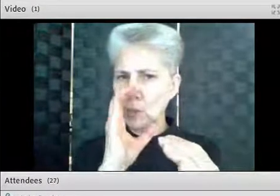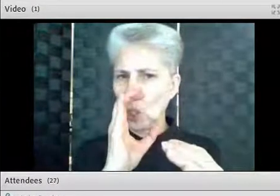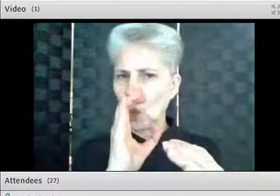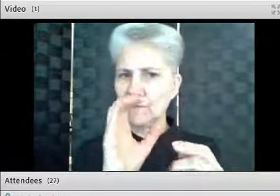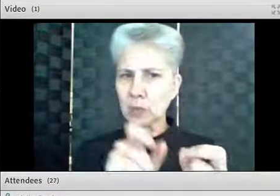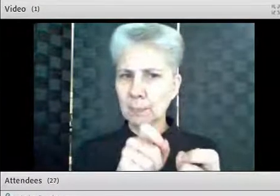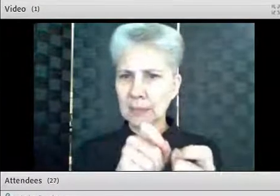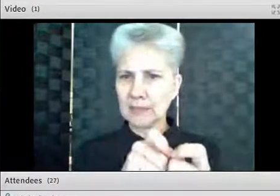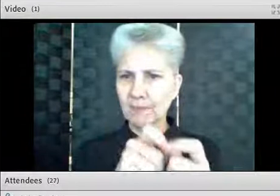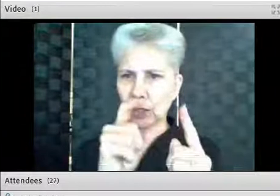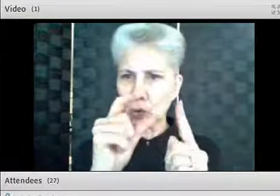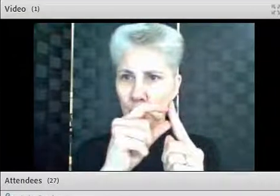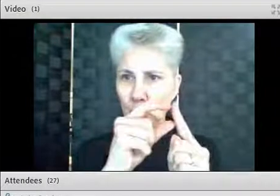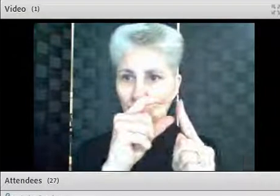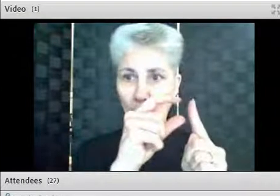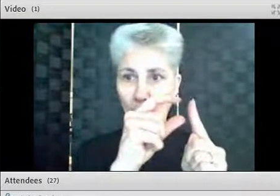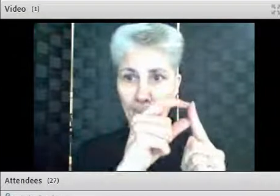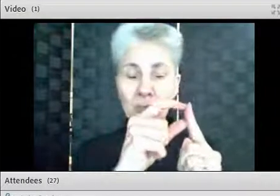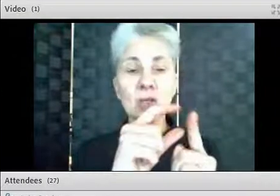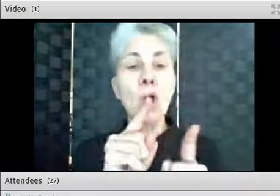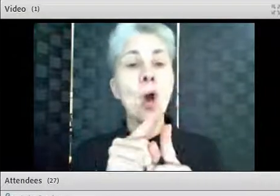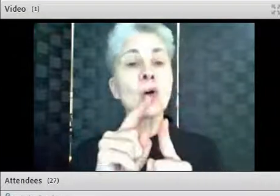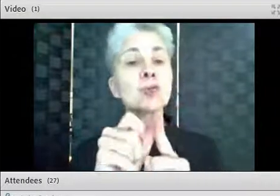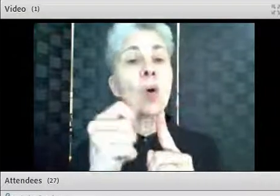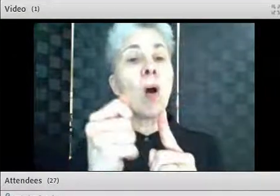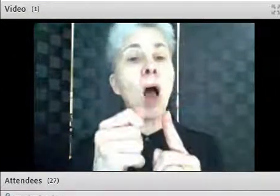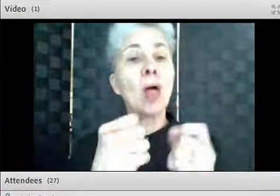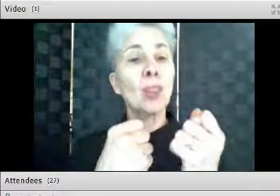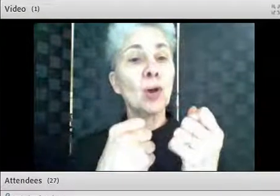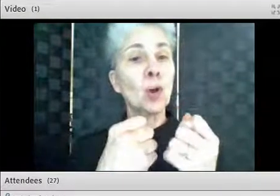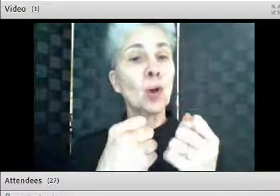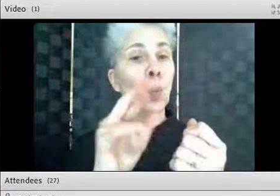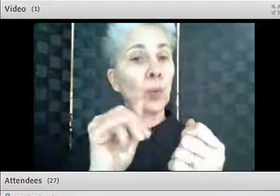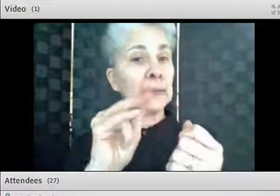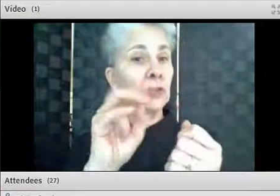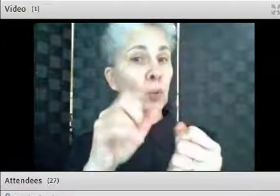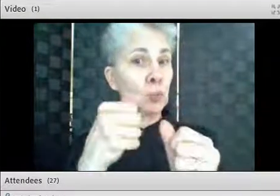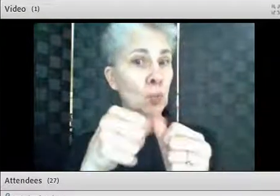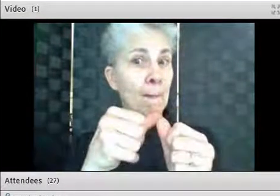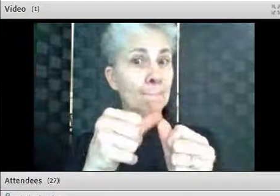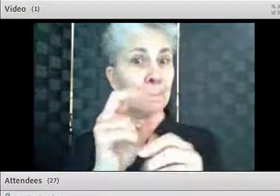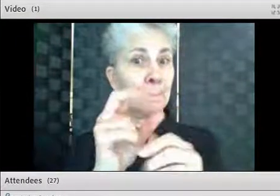Also another resource that I want you all to remember is this Library of Congress Classification